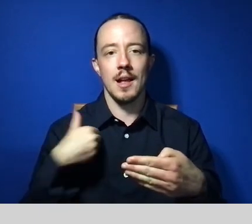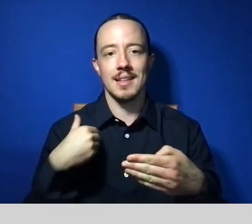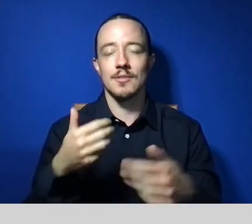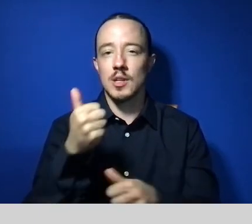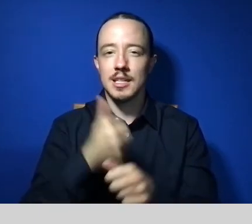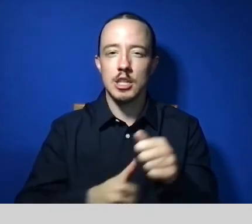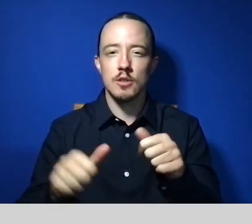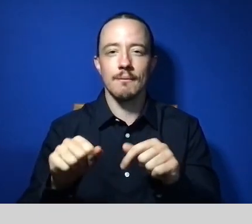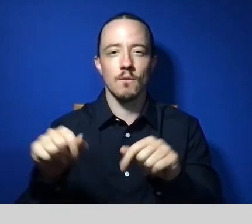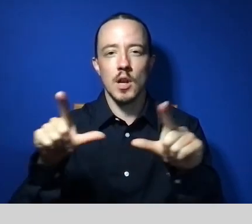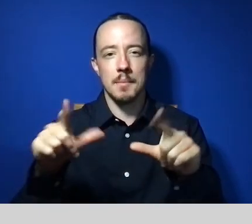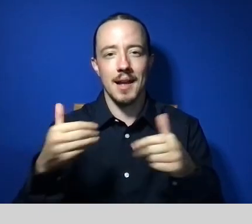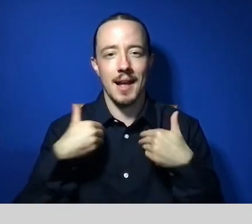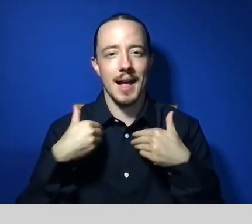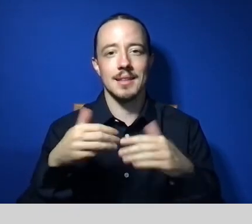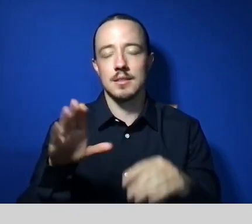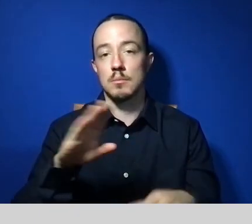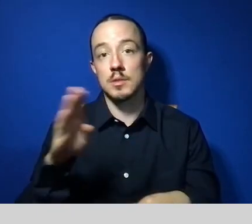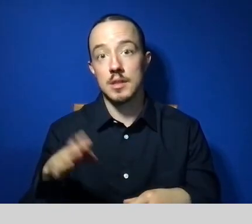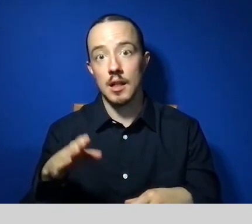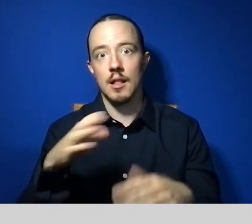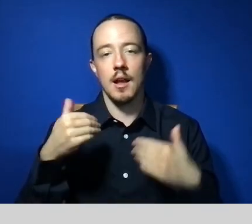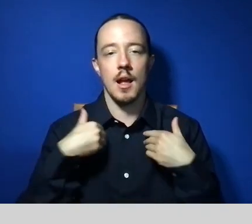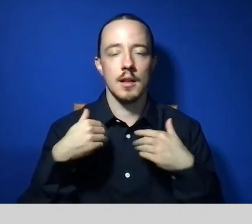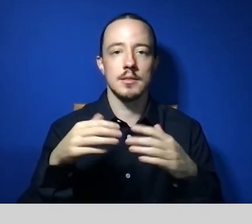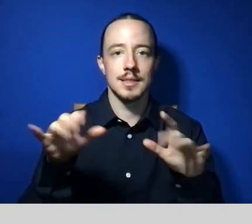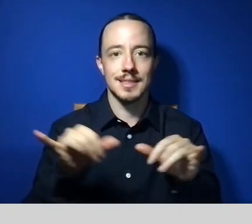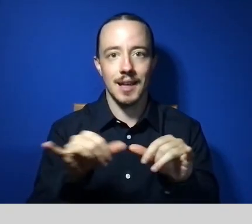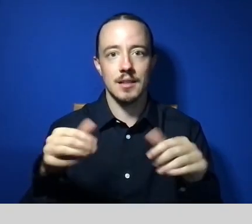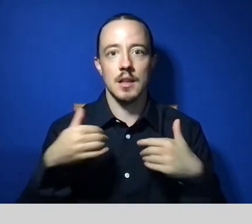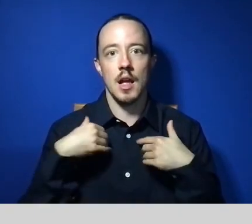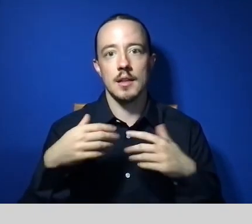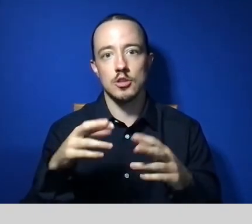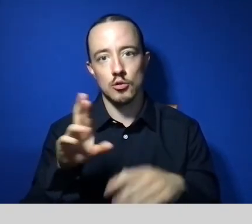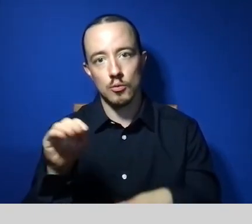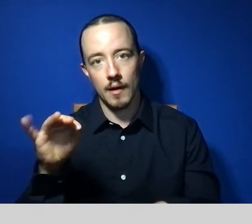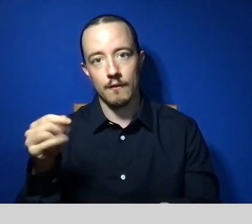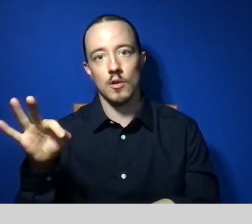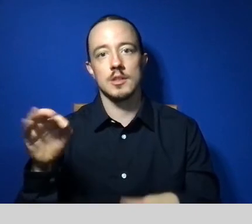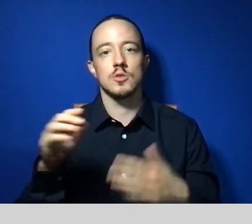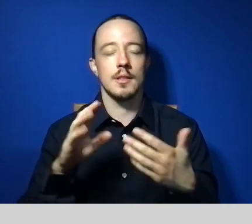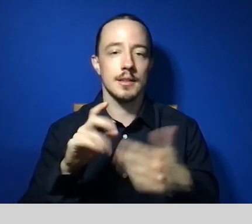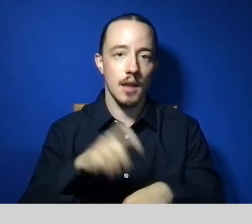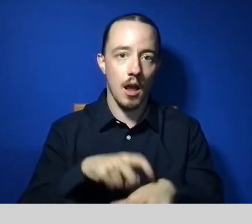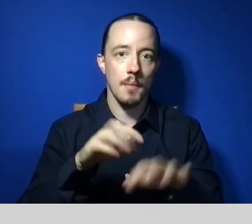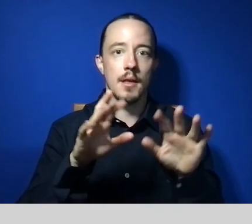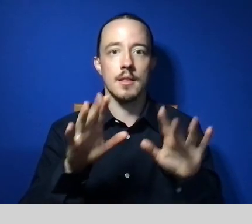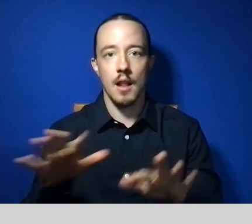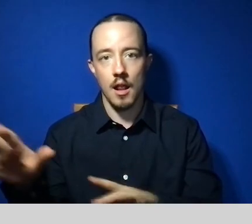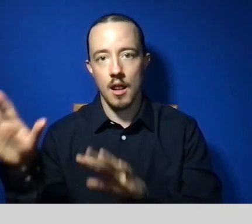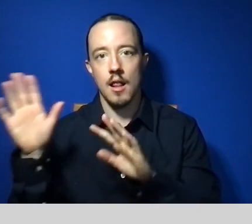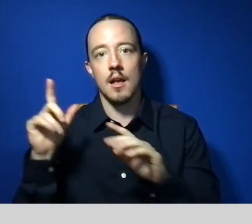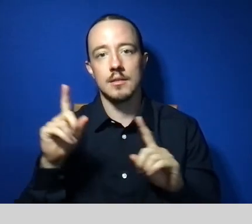And it has for each frame, it has like Brazil and it has the size and the reference over time. And this is what it,